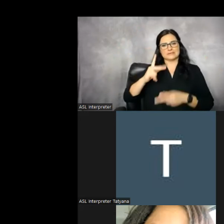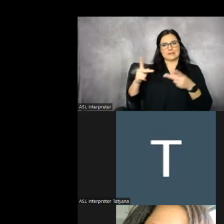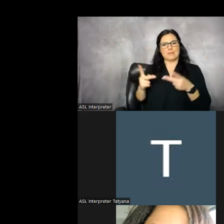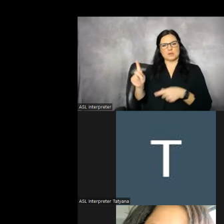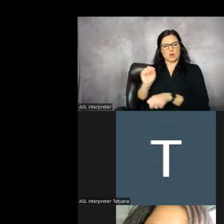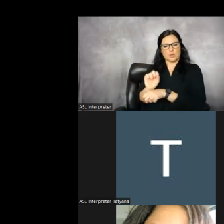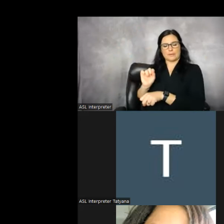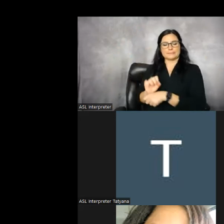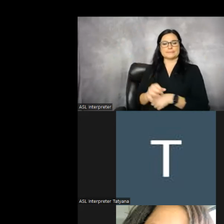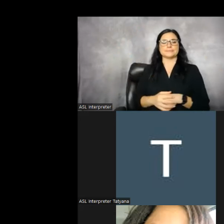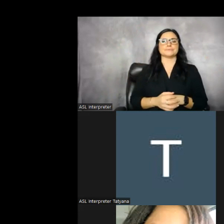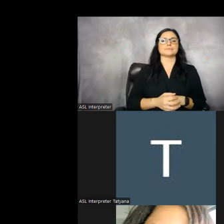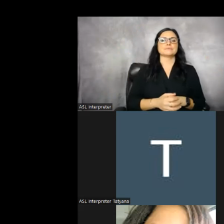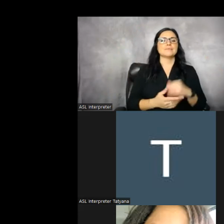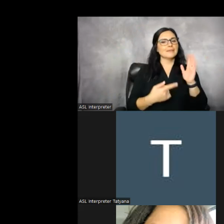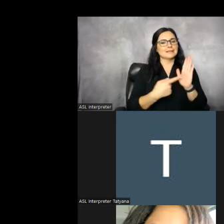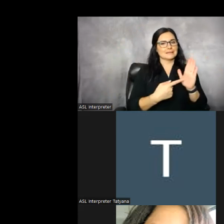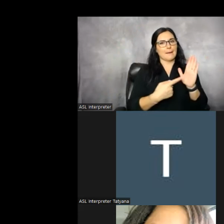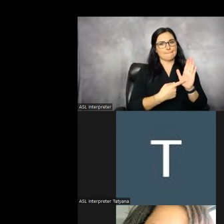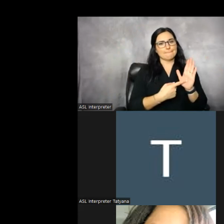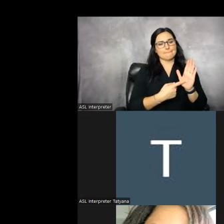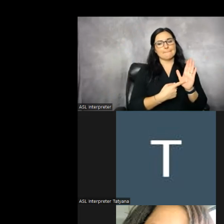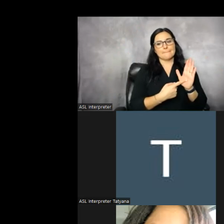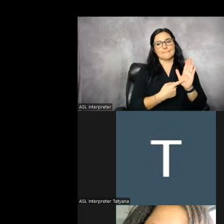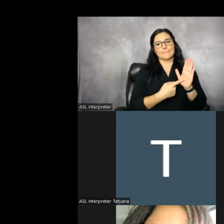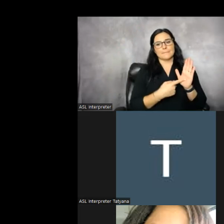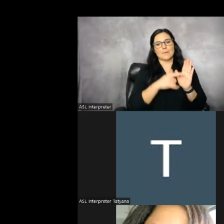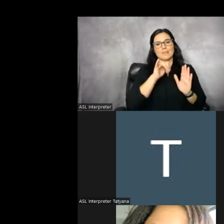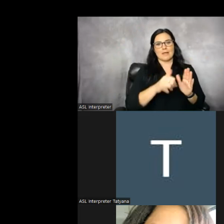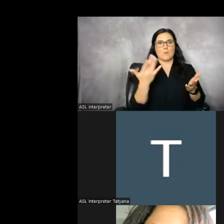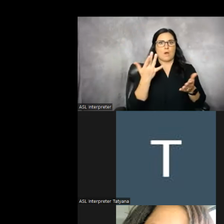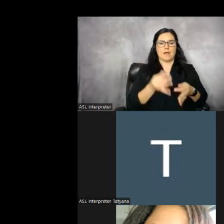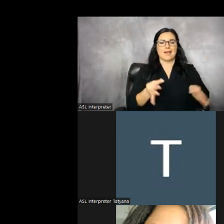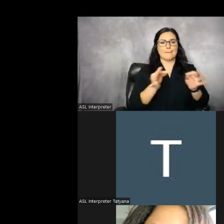to illustrate the importance of communication.